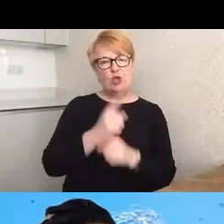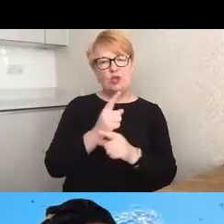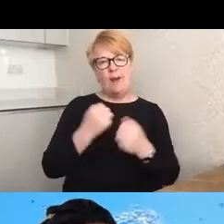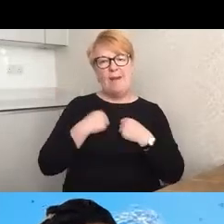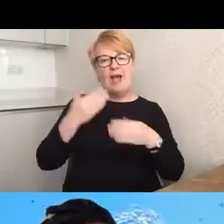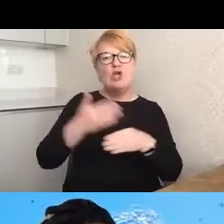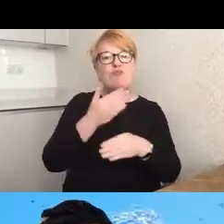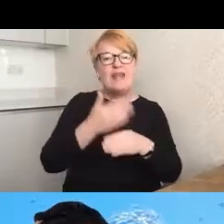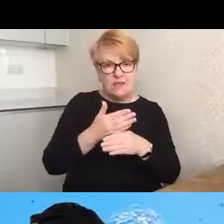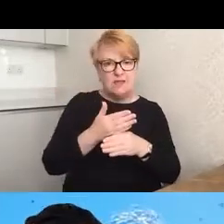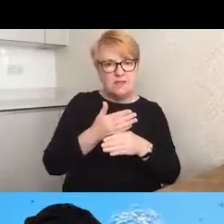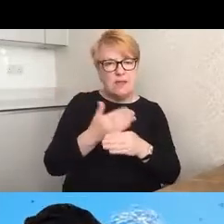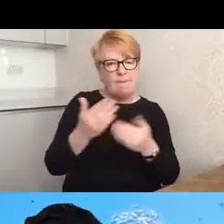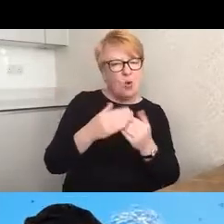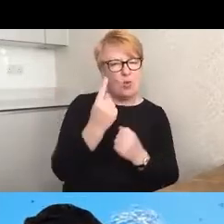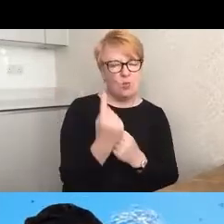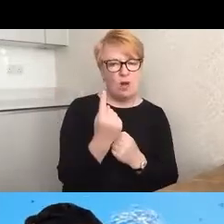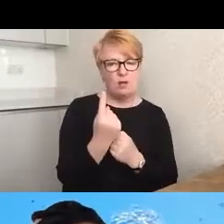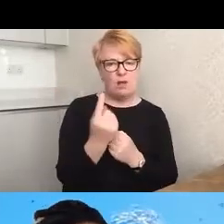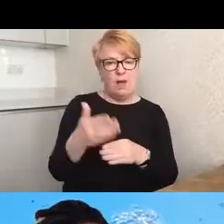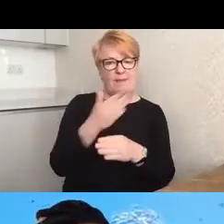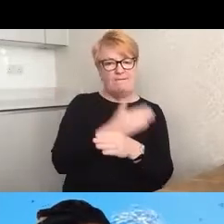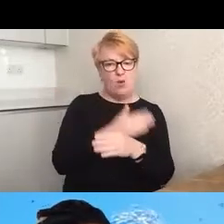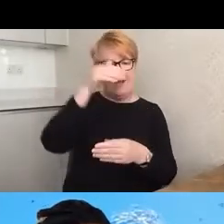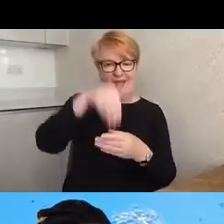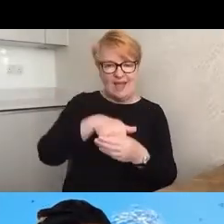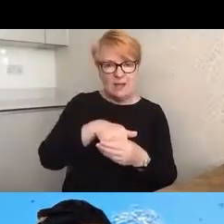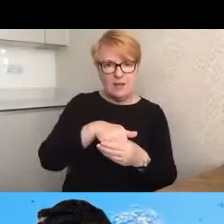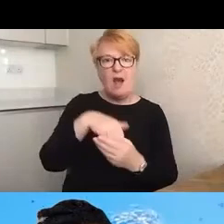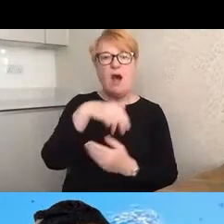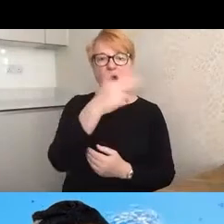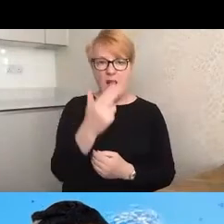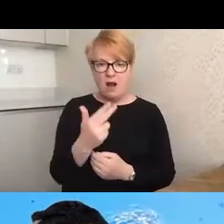came to join the maelstrom that's the arts. I worked for legal advisors